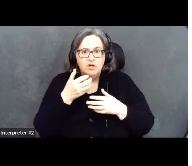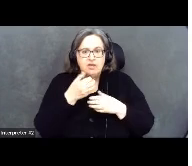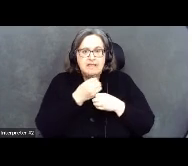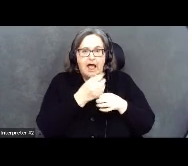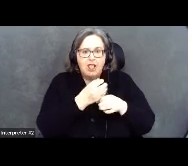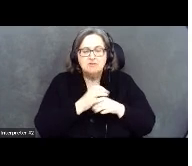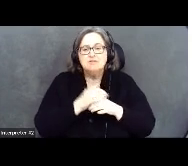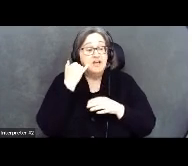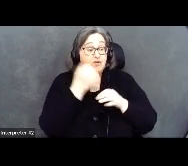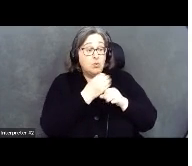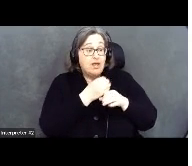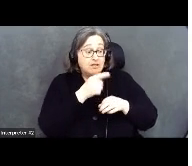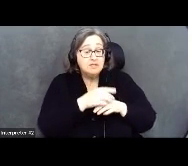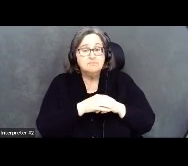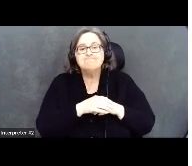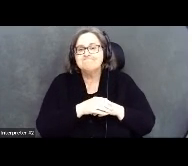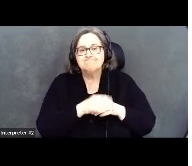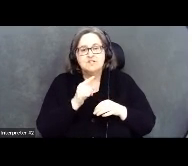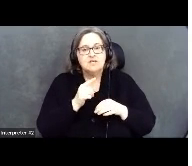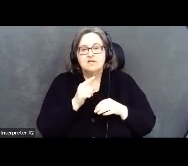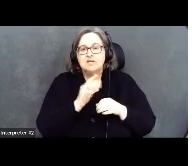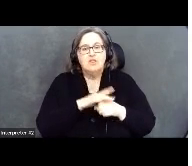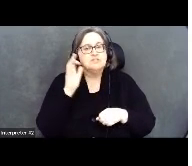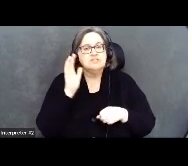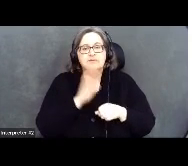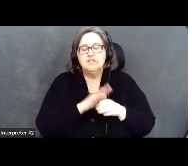if you yell at him, he loses his mind and he starts crying.